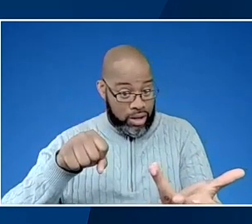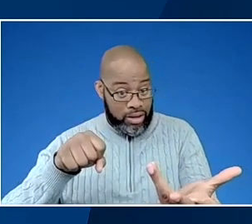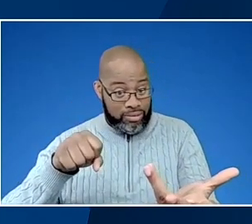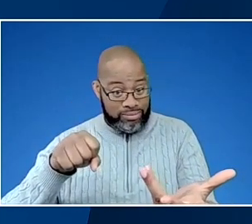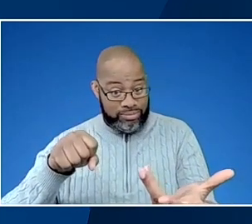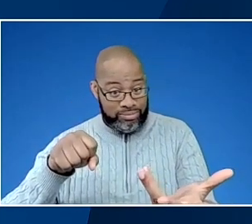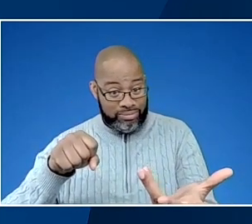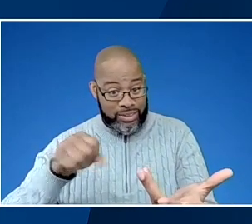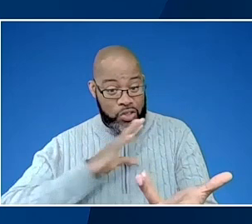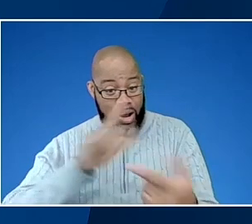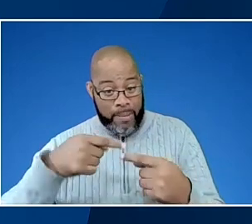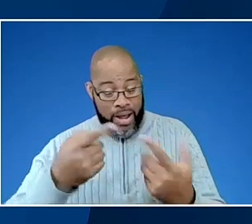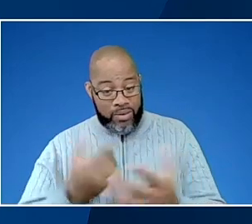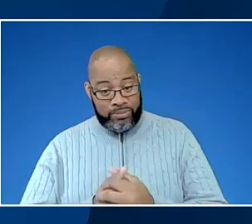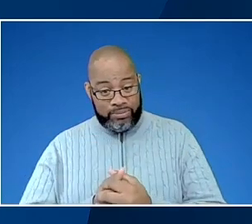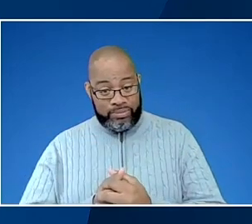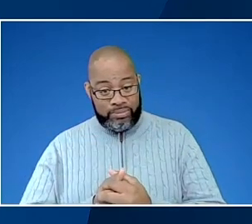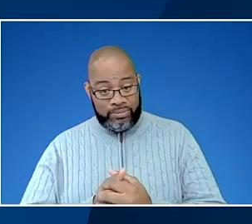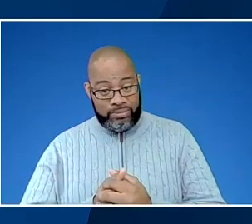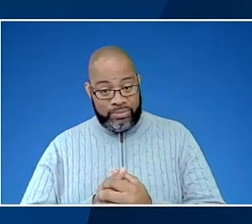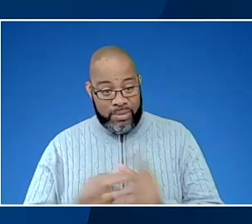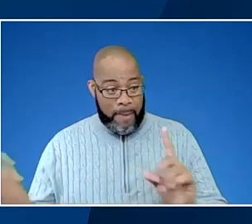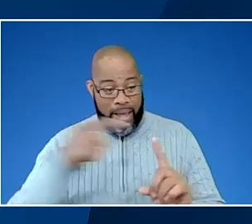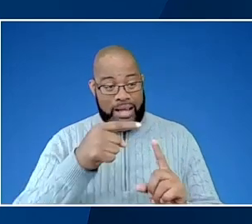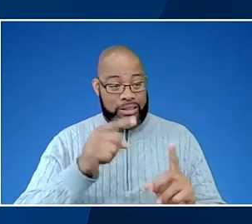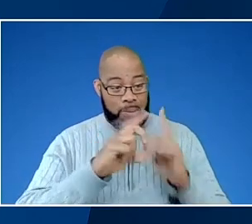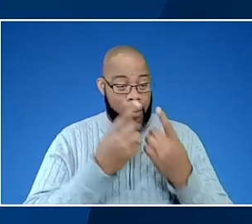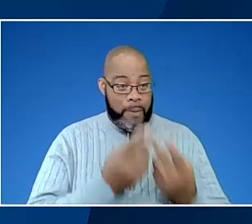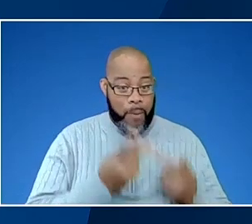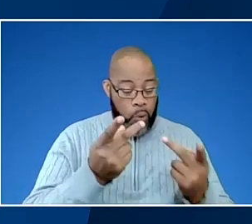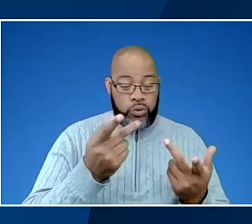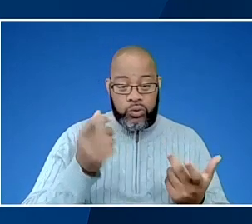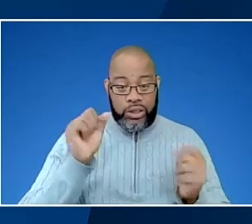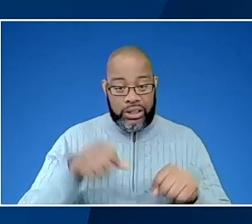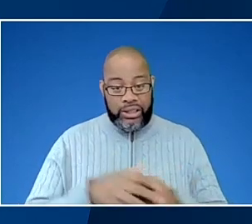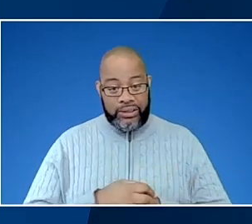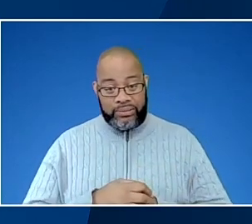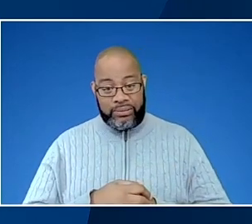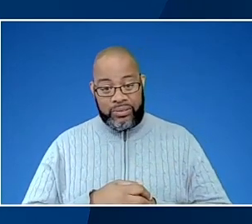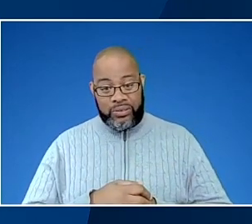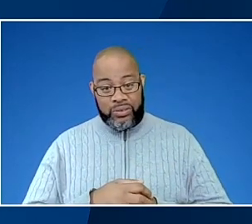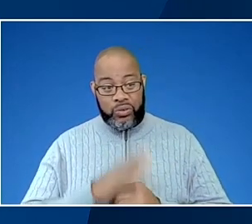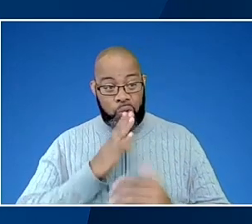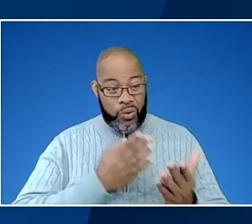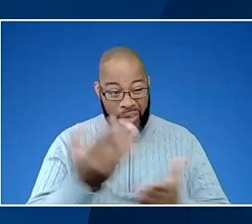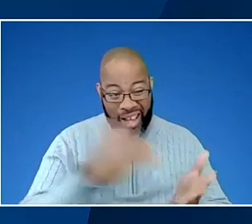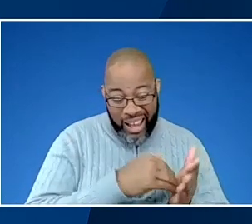about- we can revisit the Department's proposal. I mean, I can walk through that again. We can talk about that again.